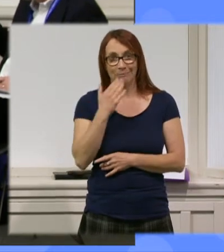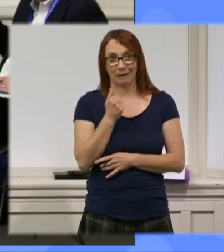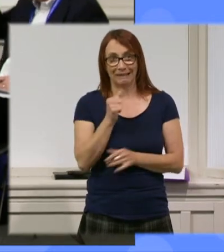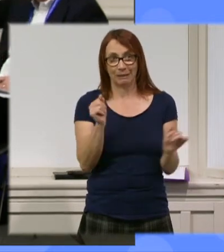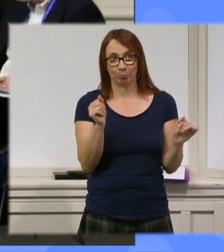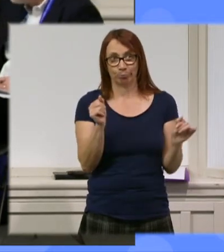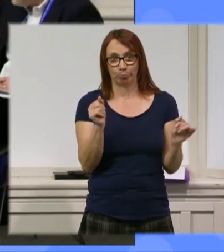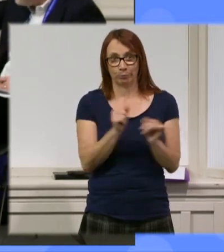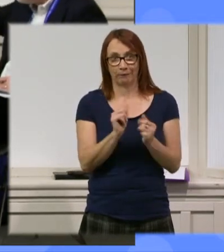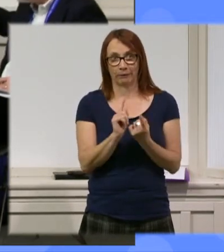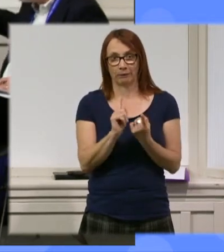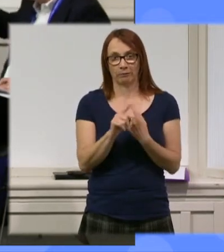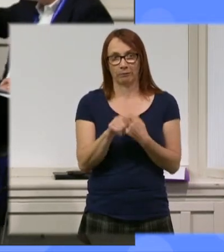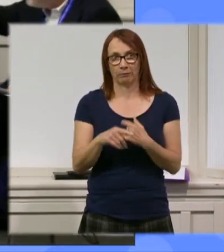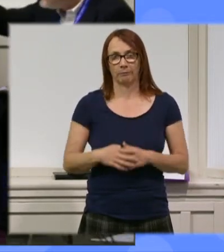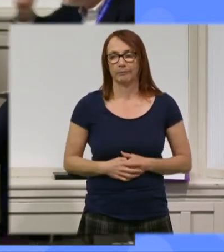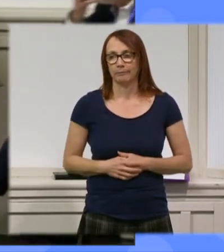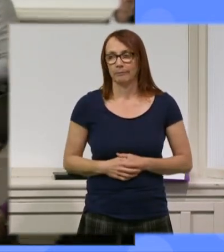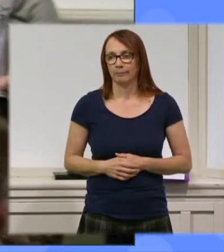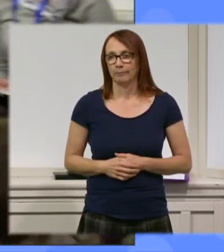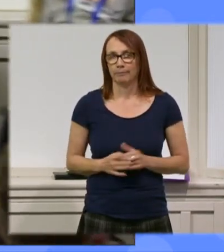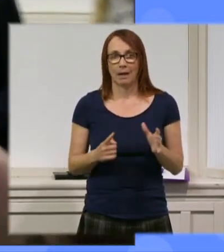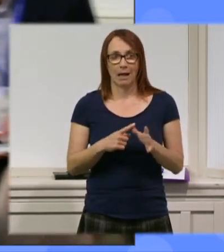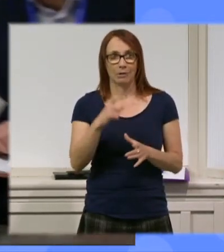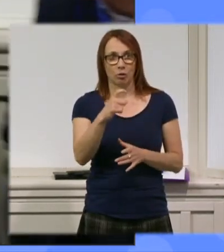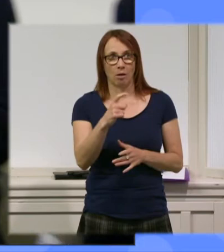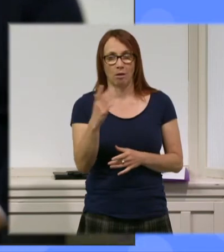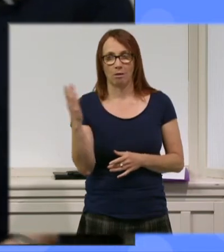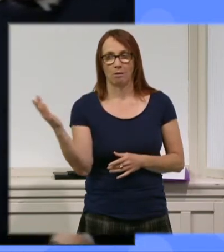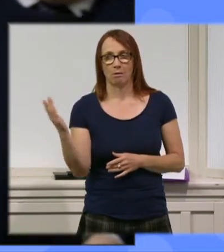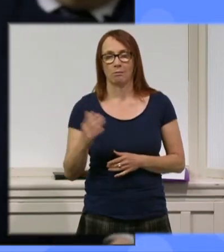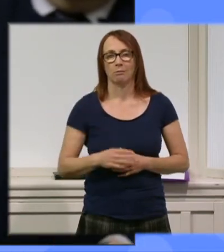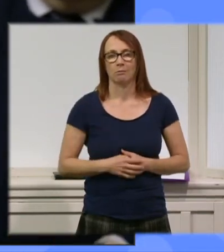matters just start the far end I'll just come along Angela so we need to build